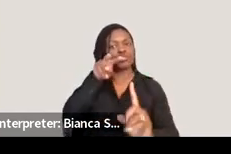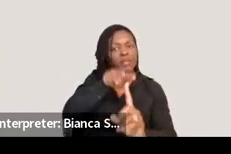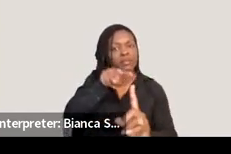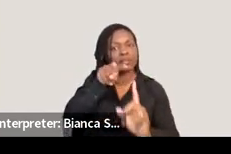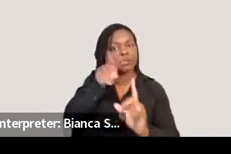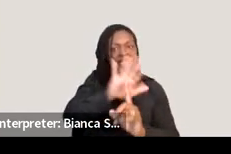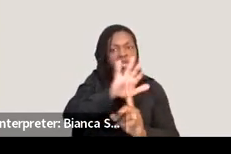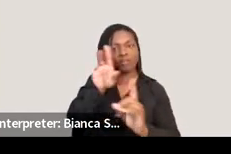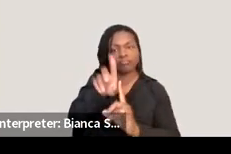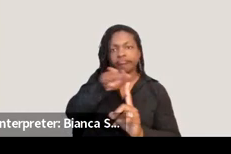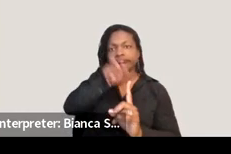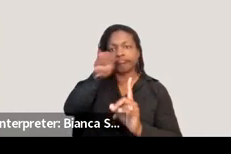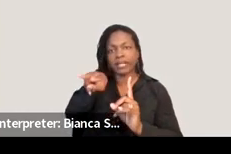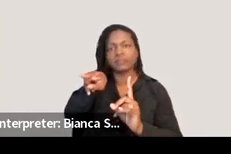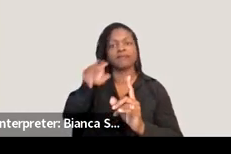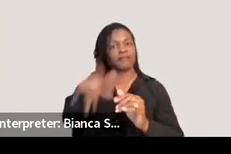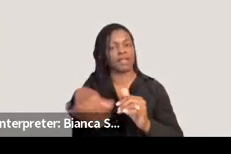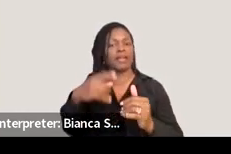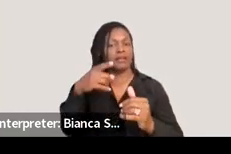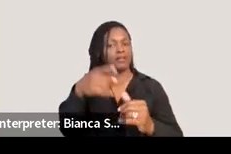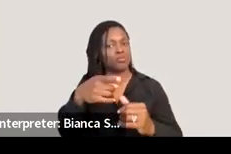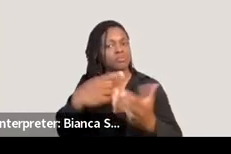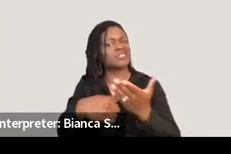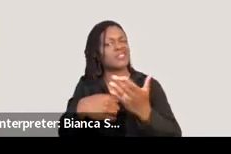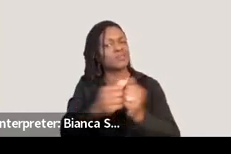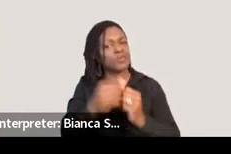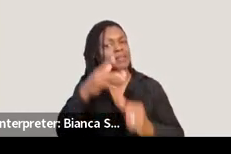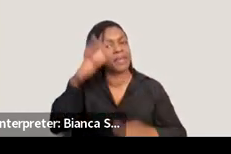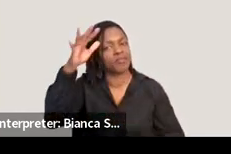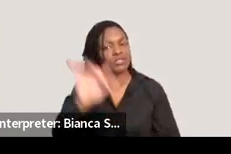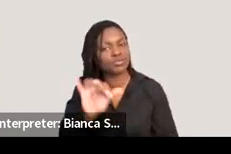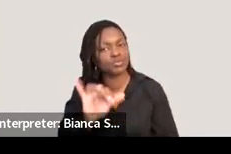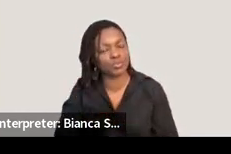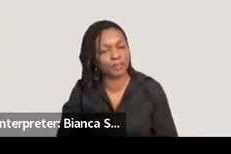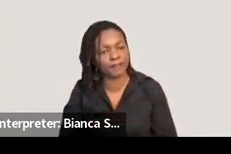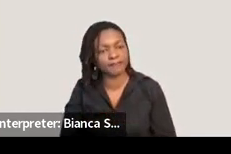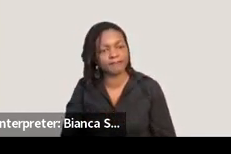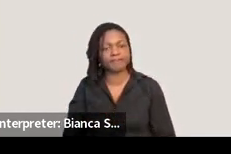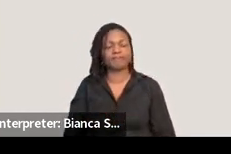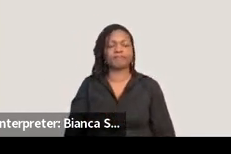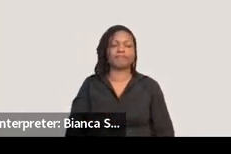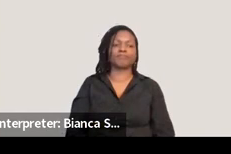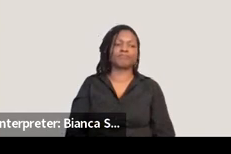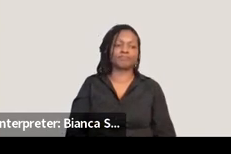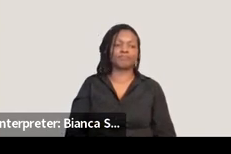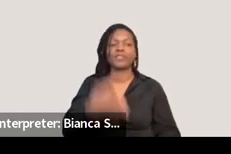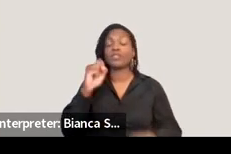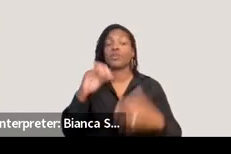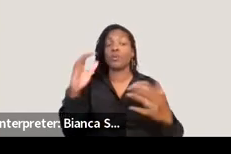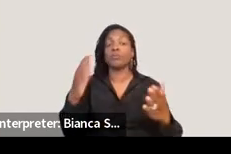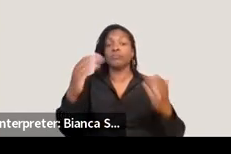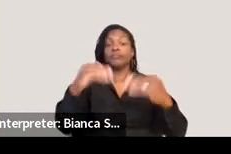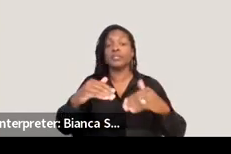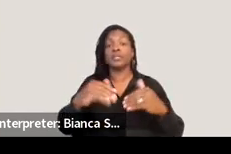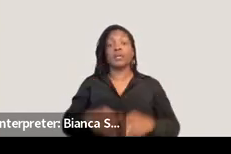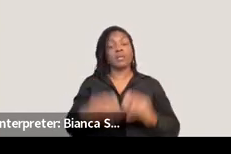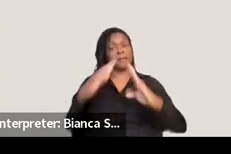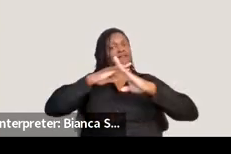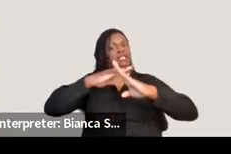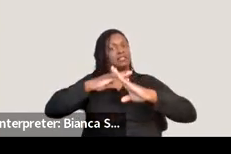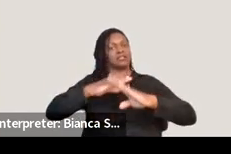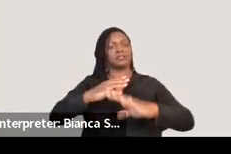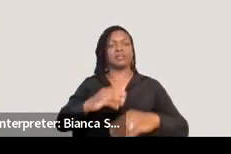So. Forget Miss Opportunities, right? If you don't know something or you're not sure education is key.